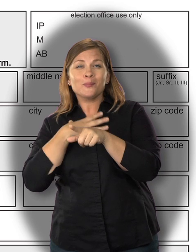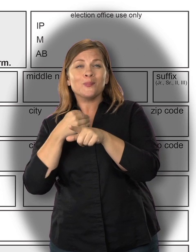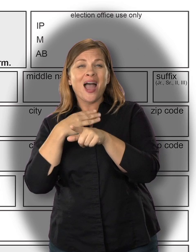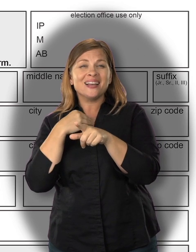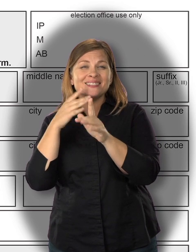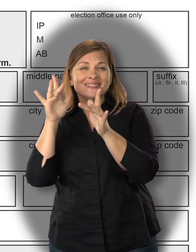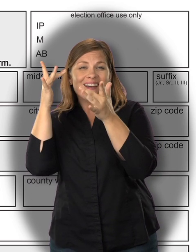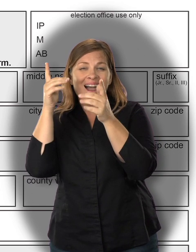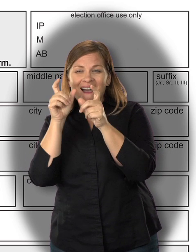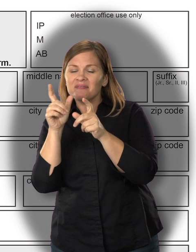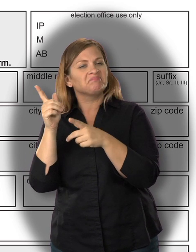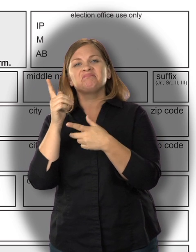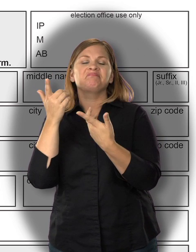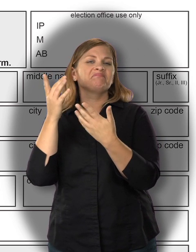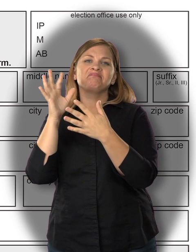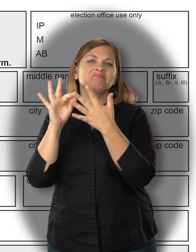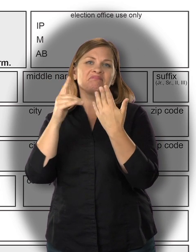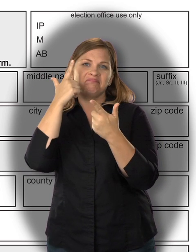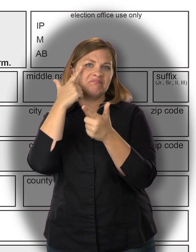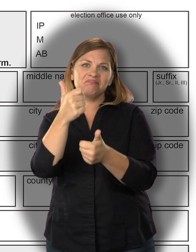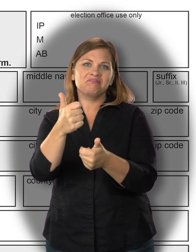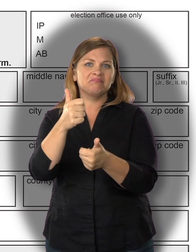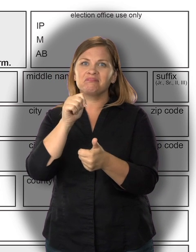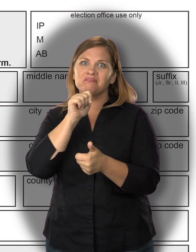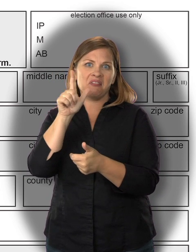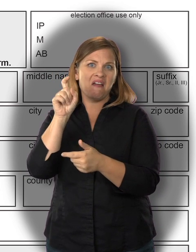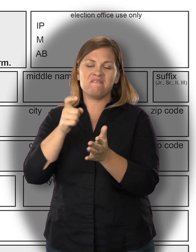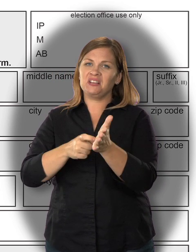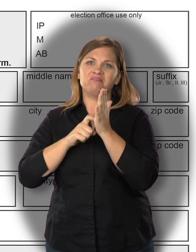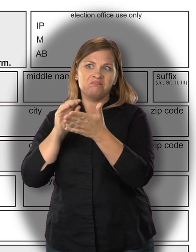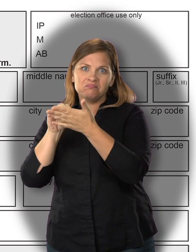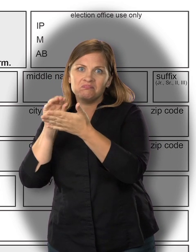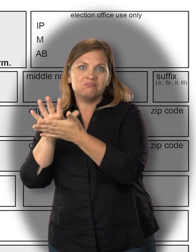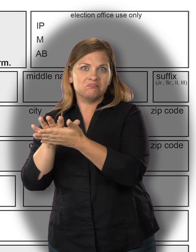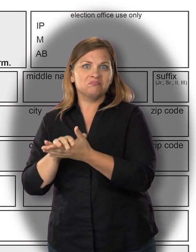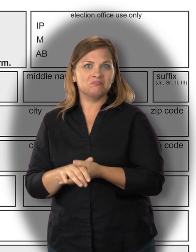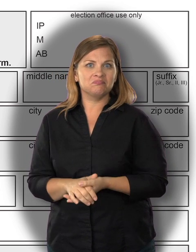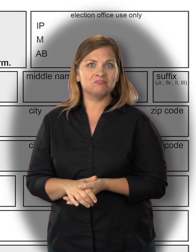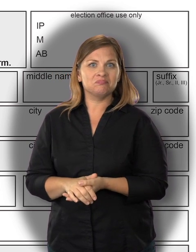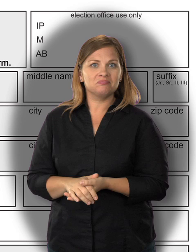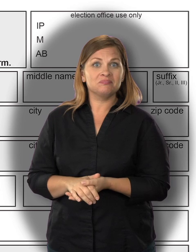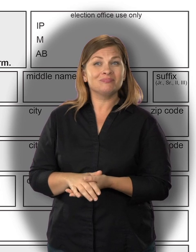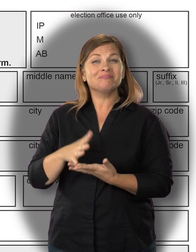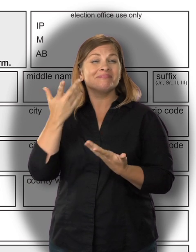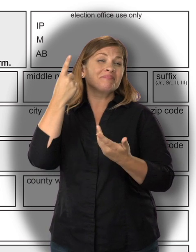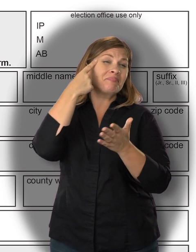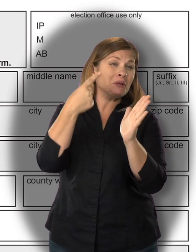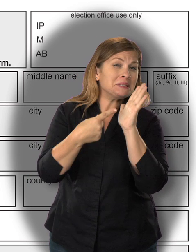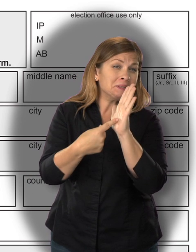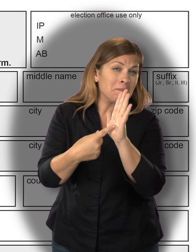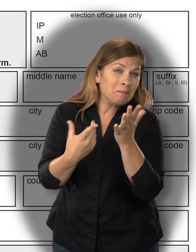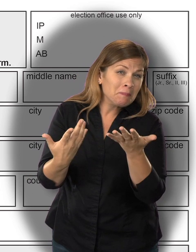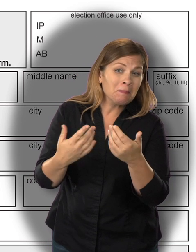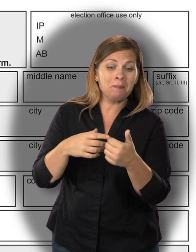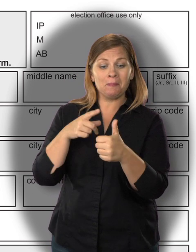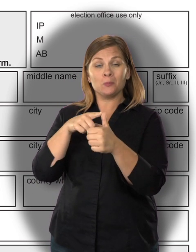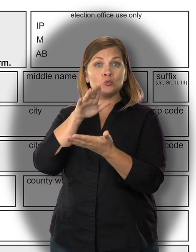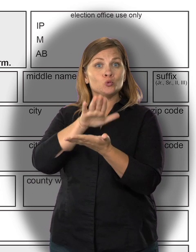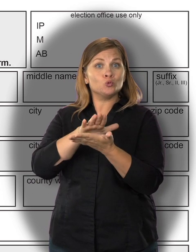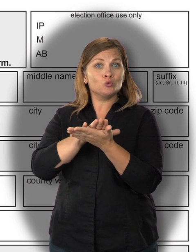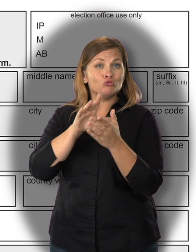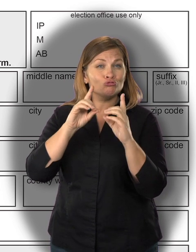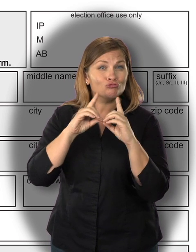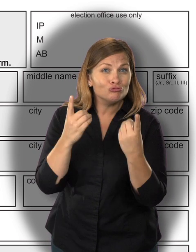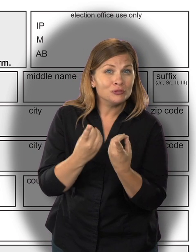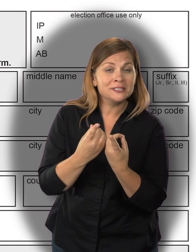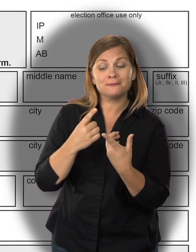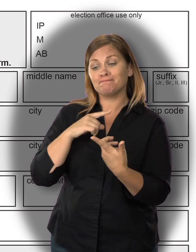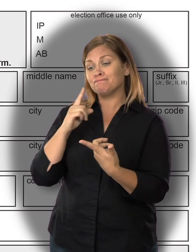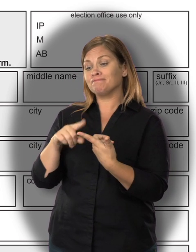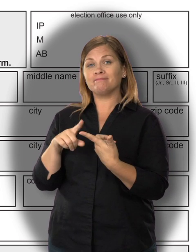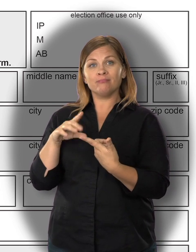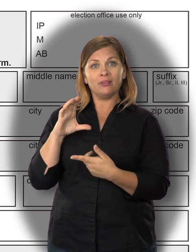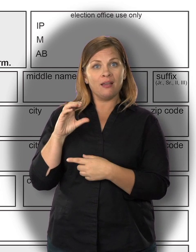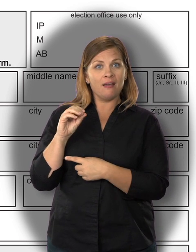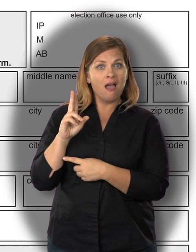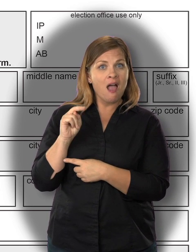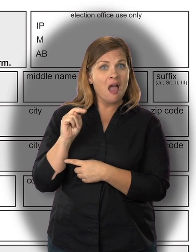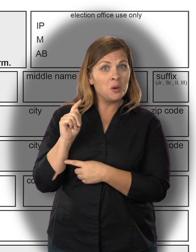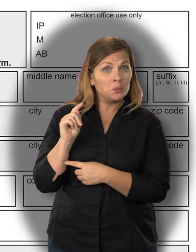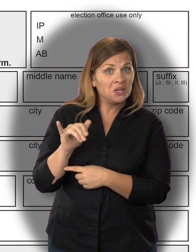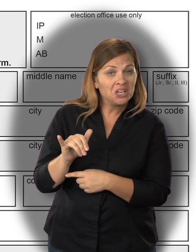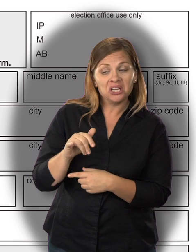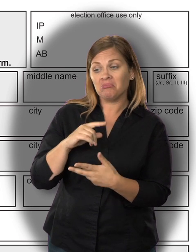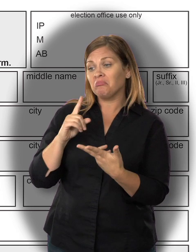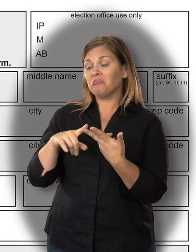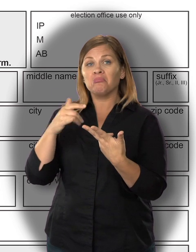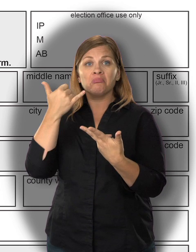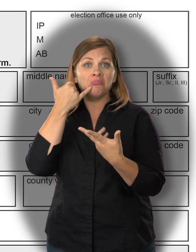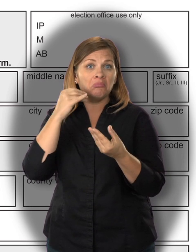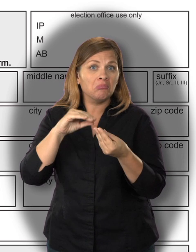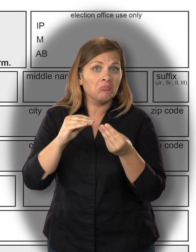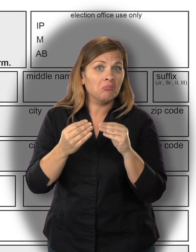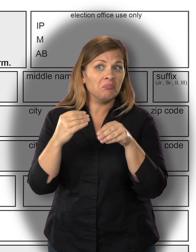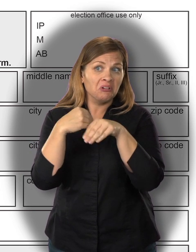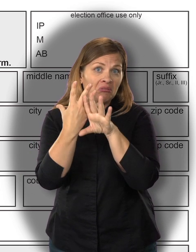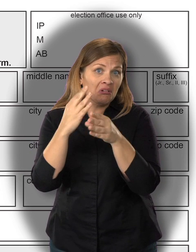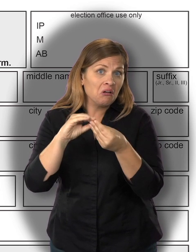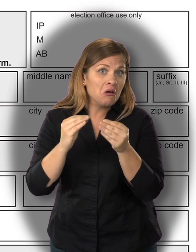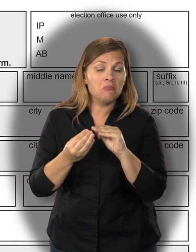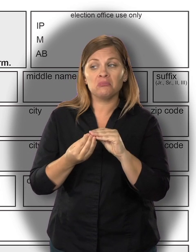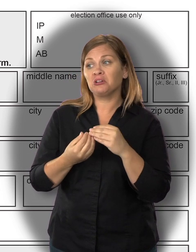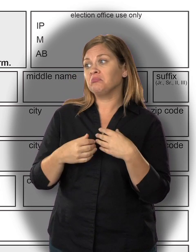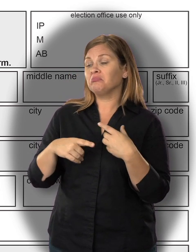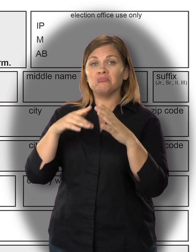the county where you live, your phone number, and your email address.